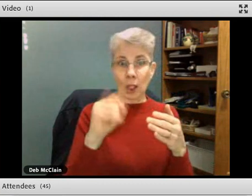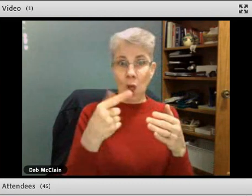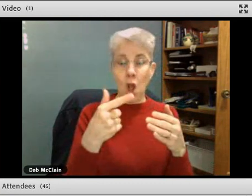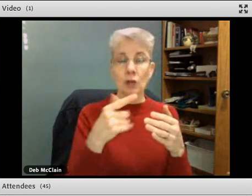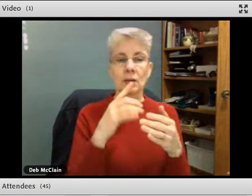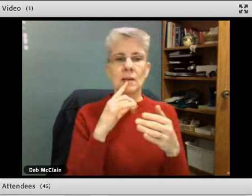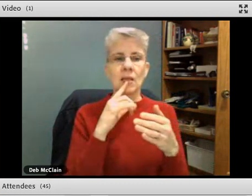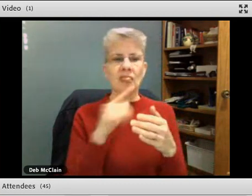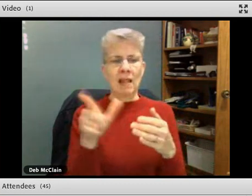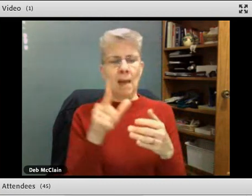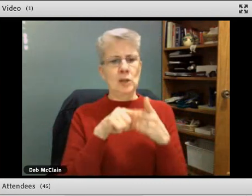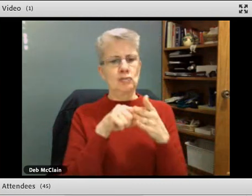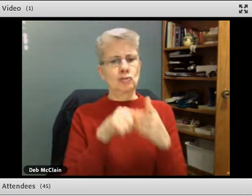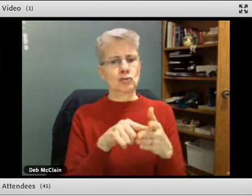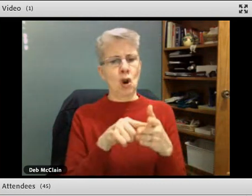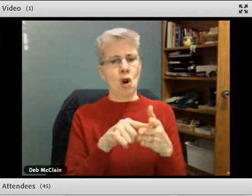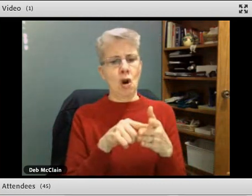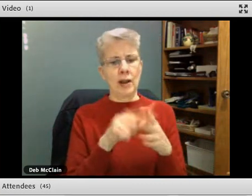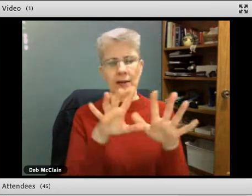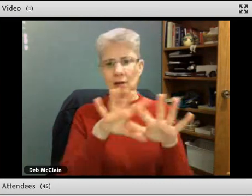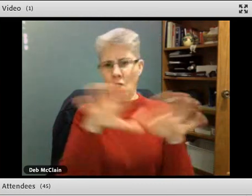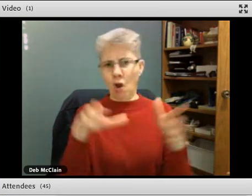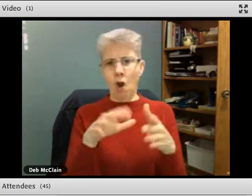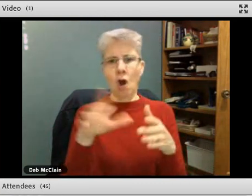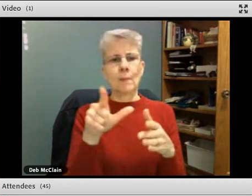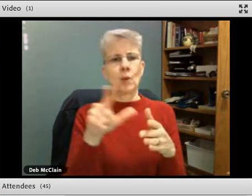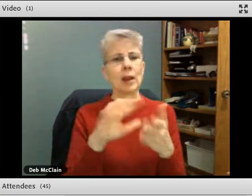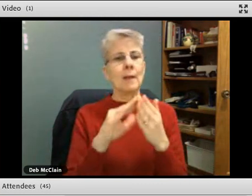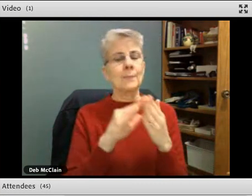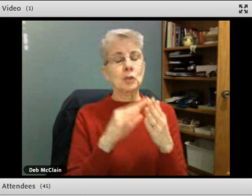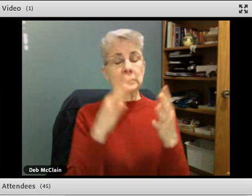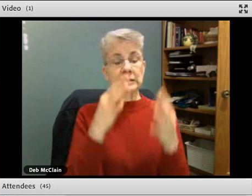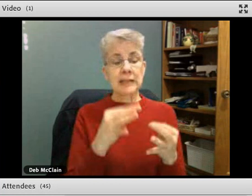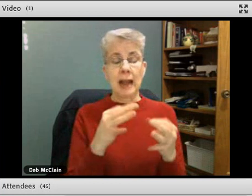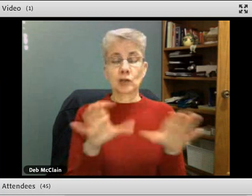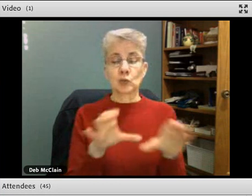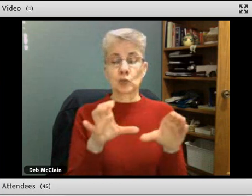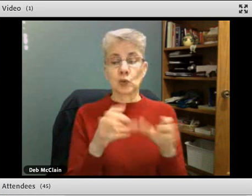Actually, the whole library community decided to go through what was called format integration